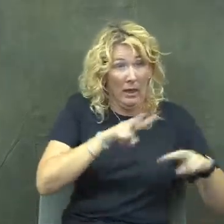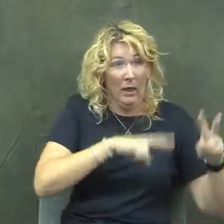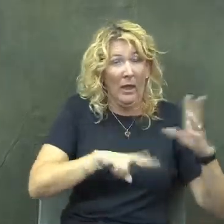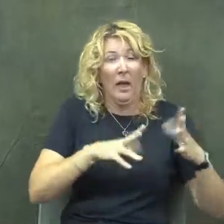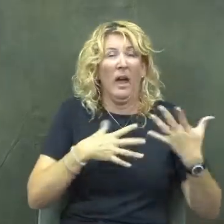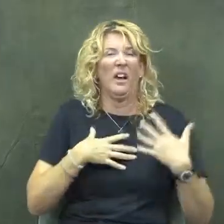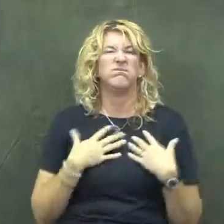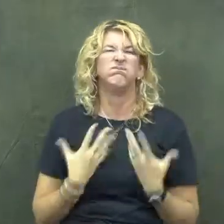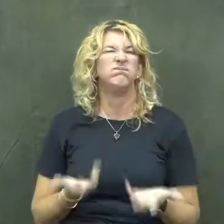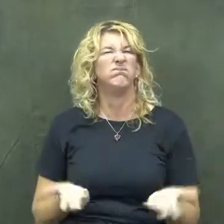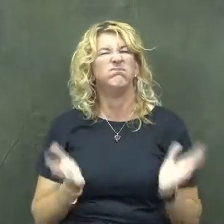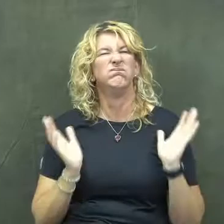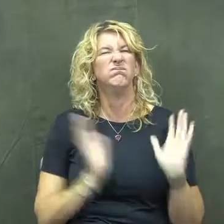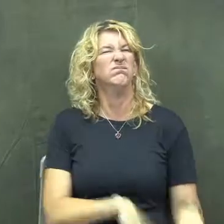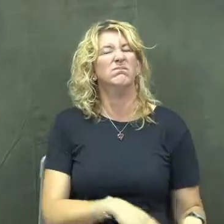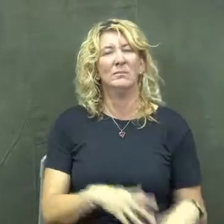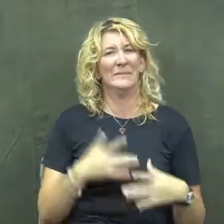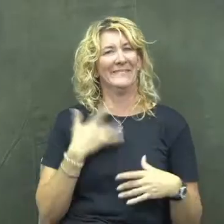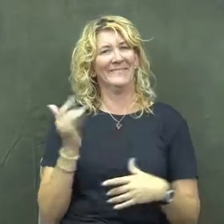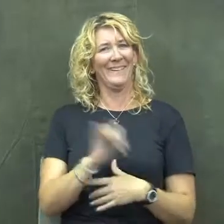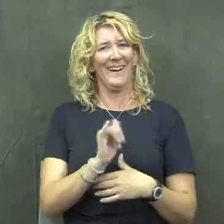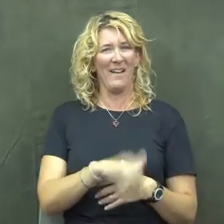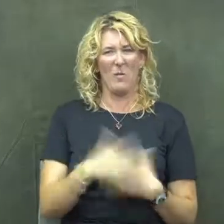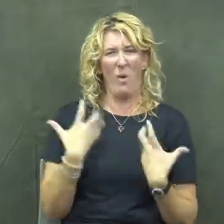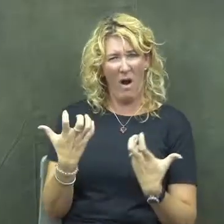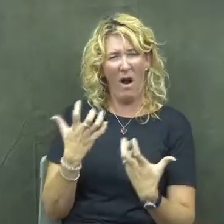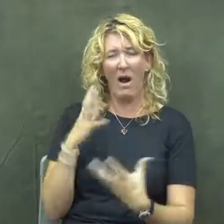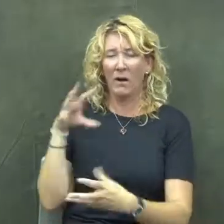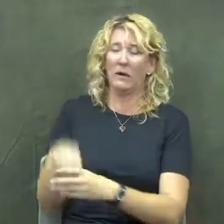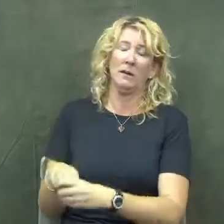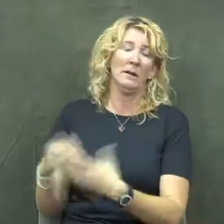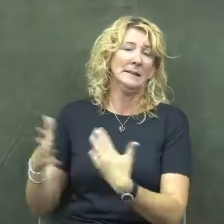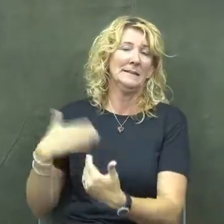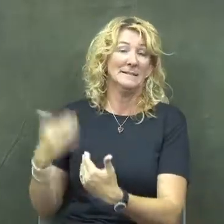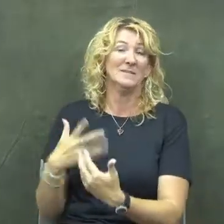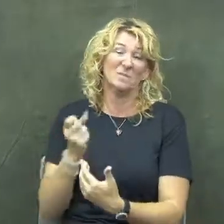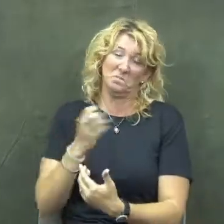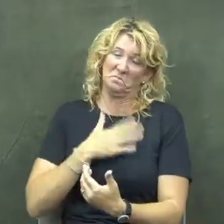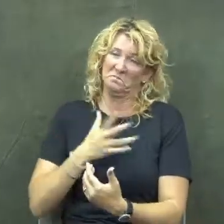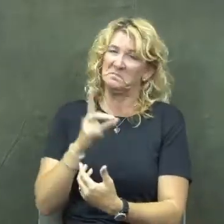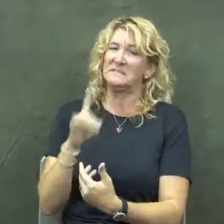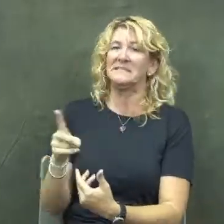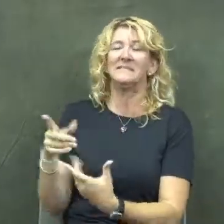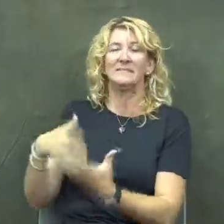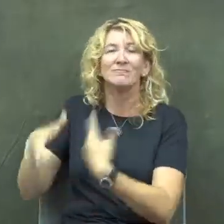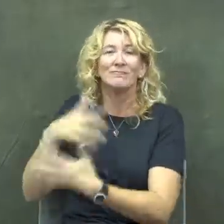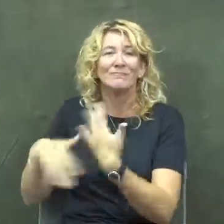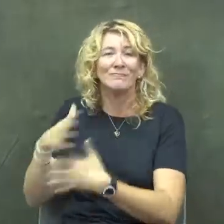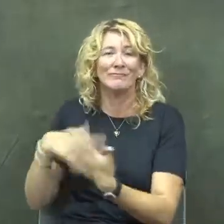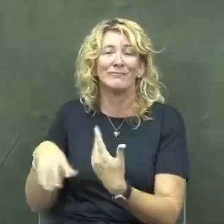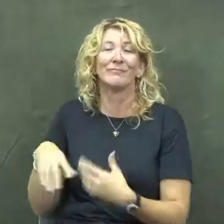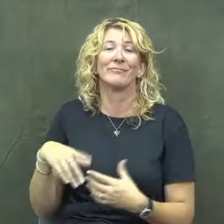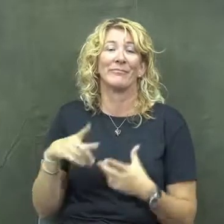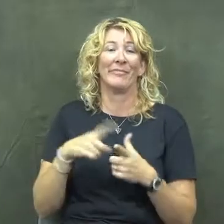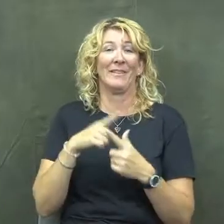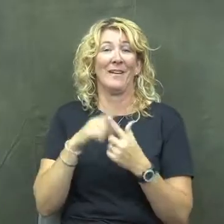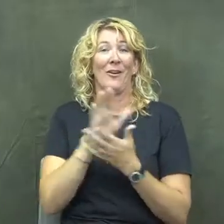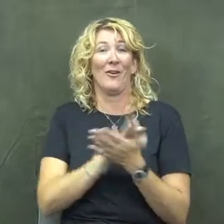I always felt like, you know, they were all talking together, and I had to really work hard at understanding. So with all deaf students in those classes,